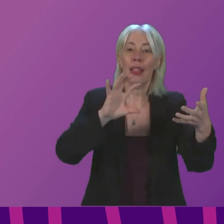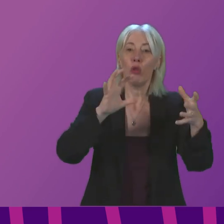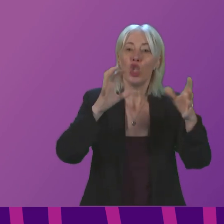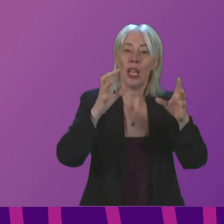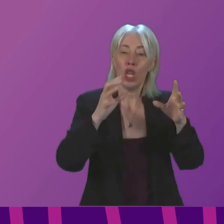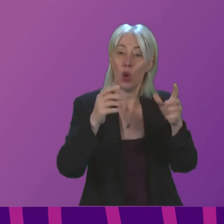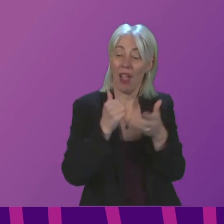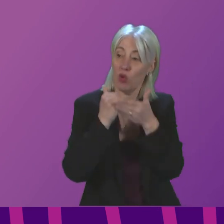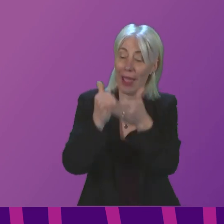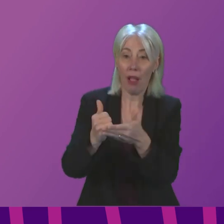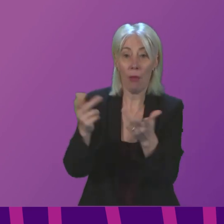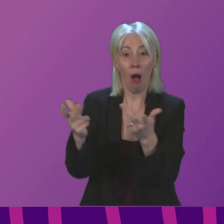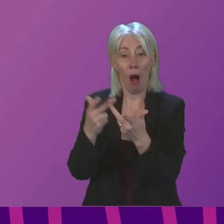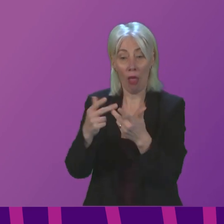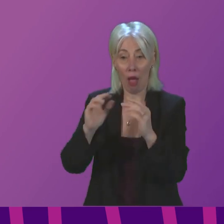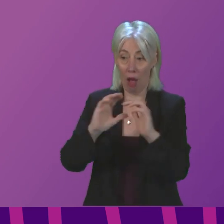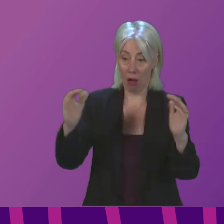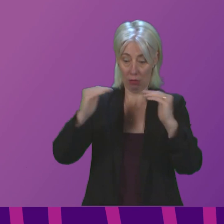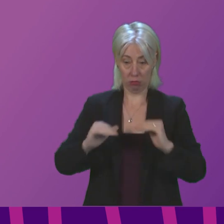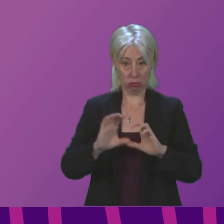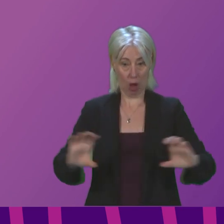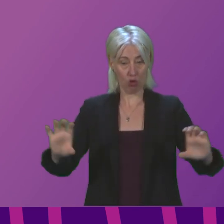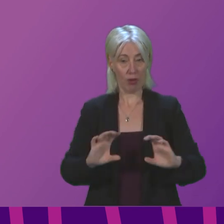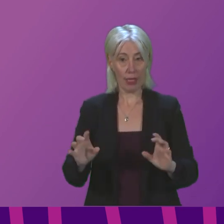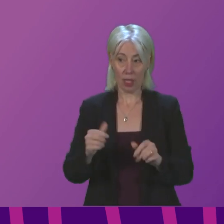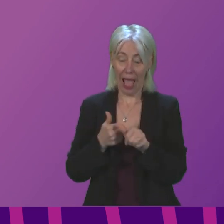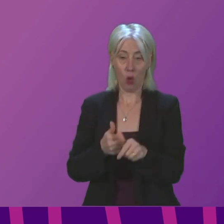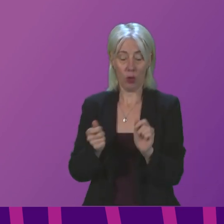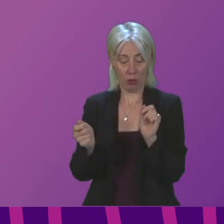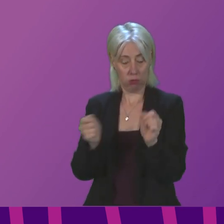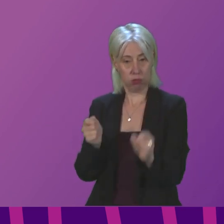to adapt to the future impacts of climate change. However, as Kaukab Stewart has rightly